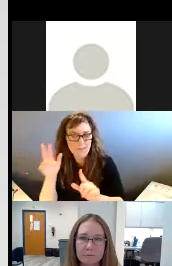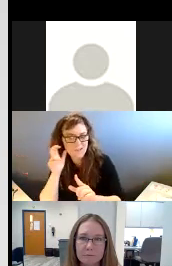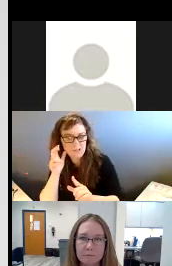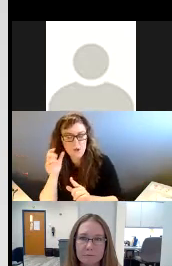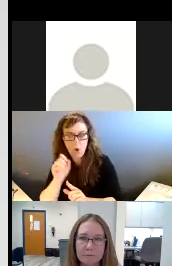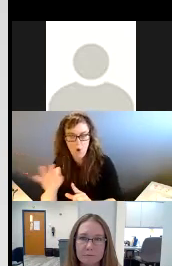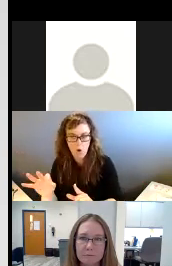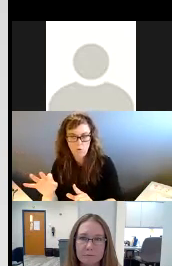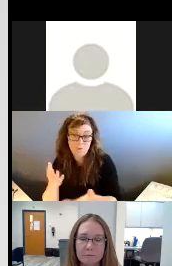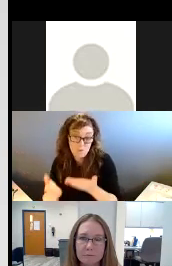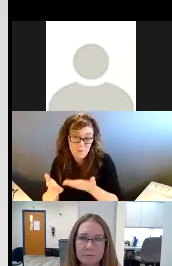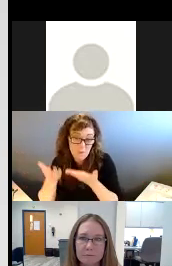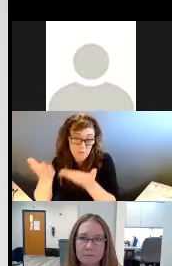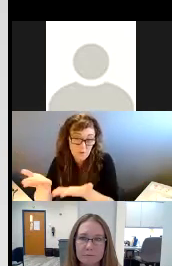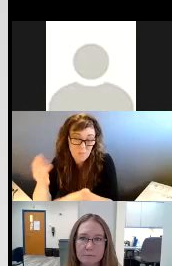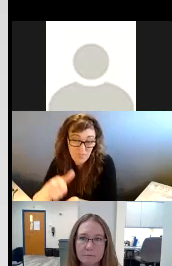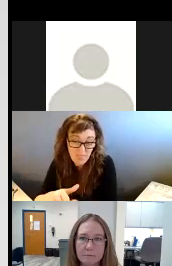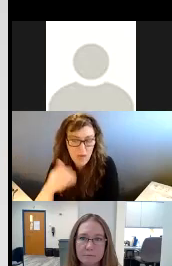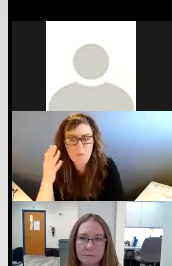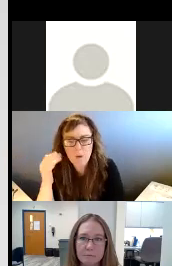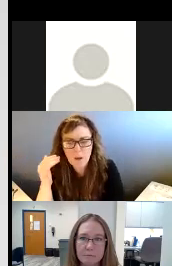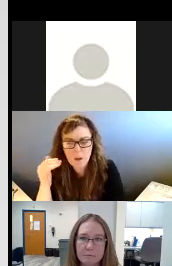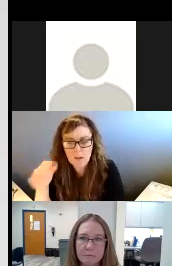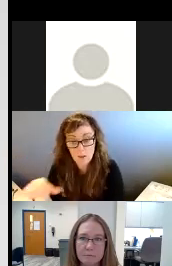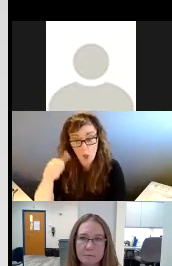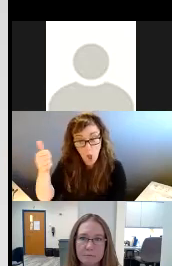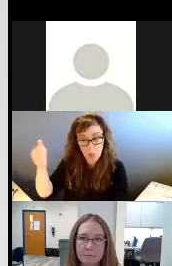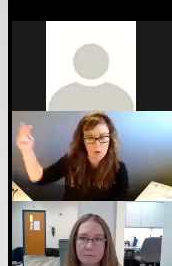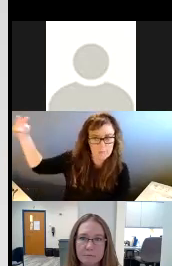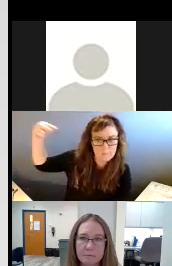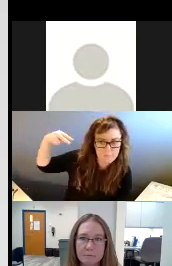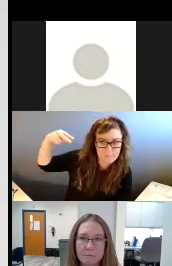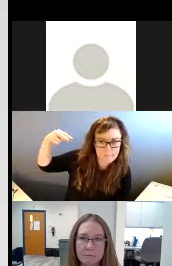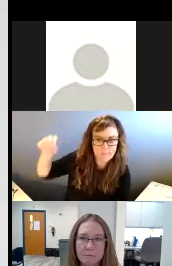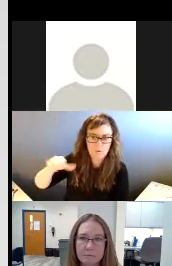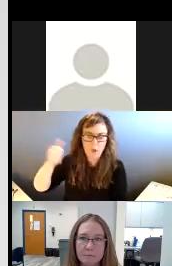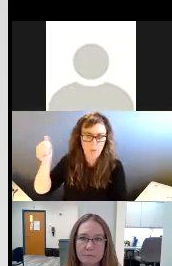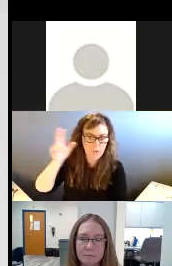SEE ANY PATIENT INFORMATION, EITHER ON THEIR REMOTE END OR IN YOUR SPACE AS WELL.